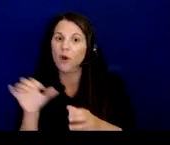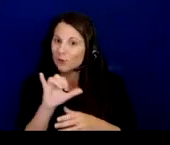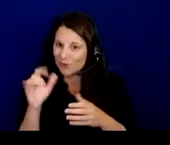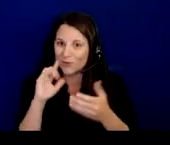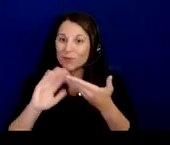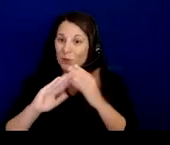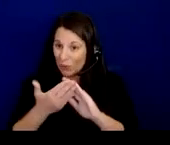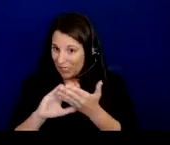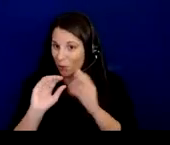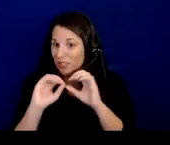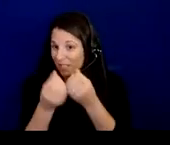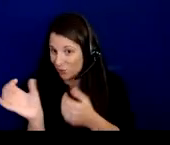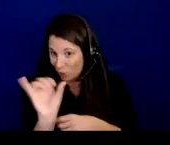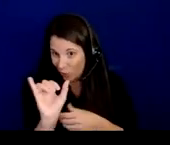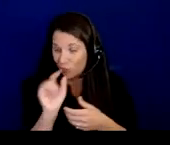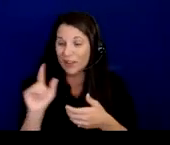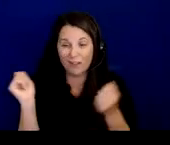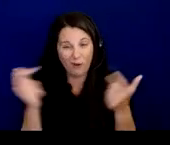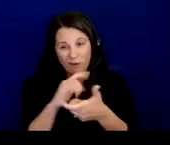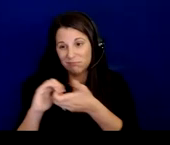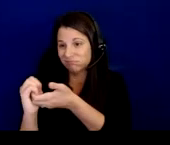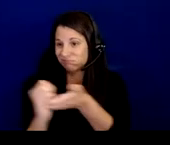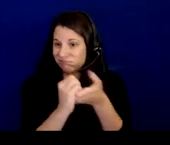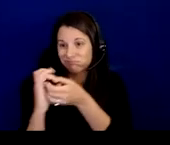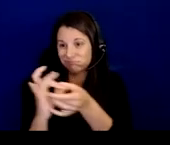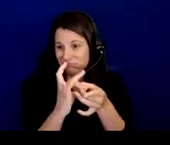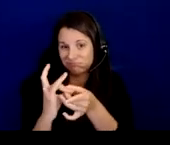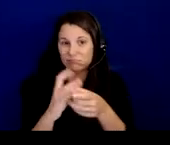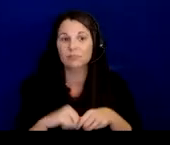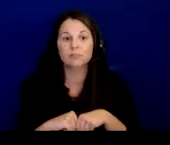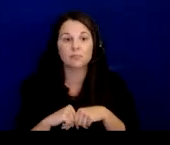And they do it all in concert, in collaboration, challenging injustice